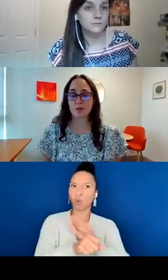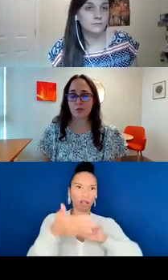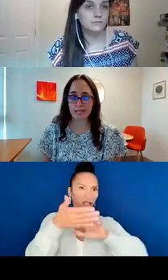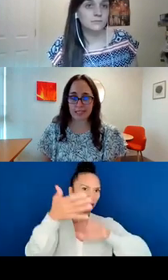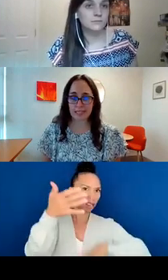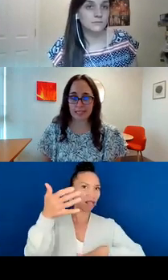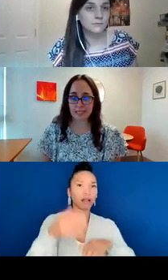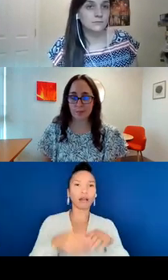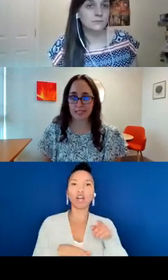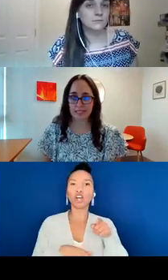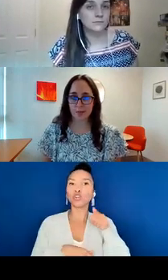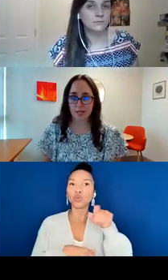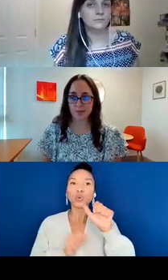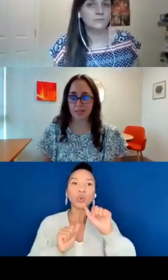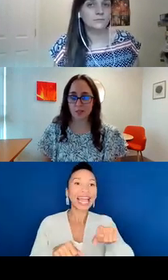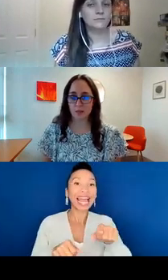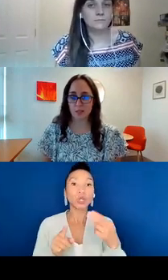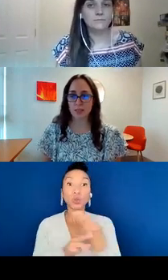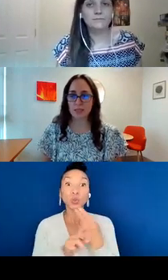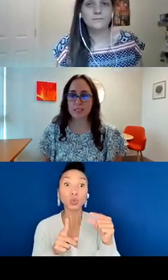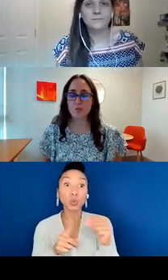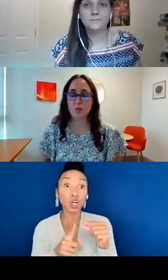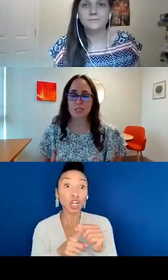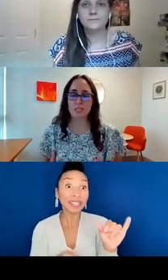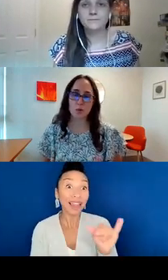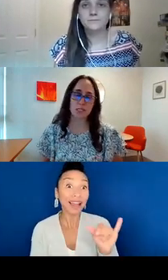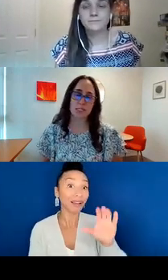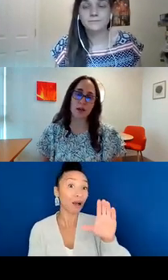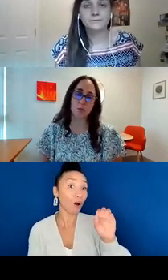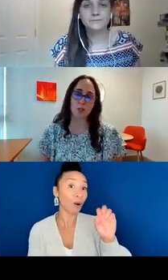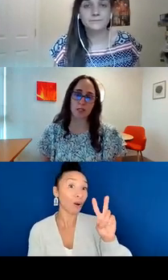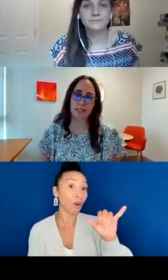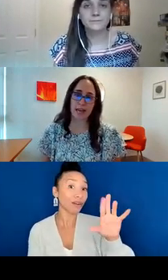like COVID-19 and pandemic because those are some of the key words that we're